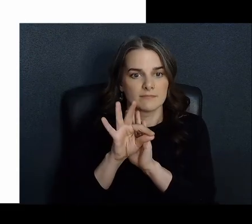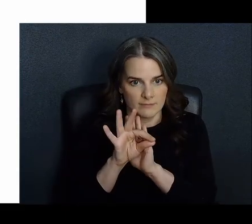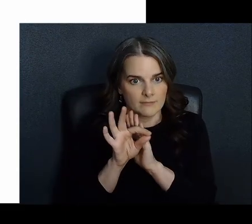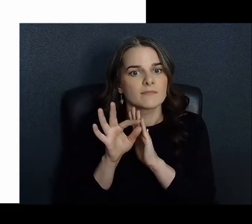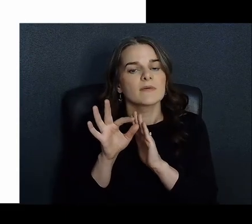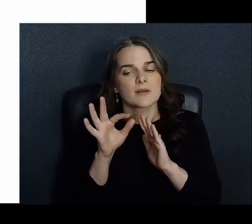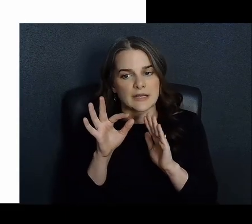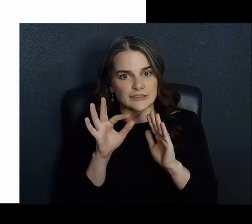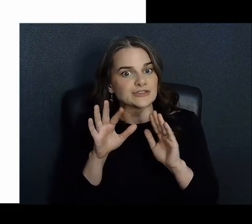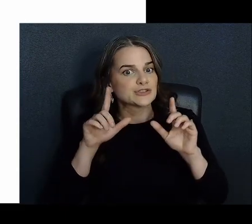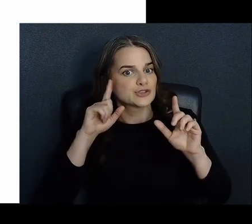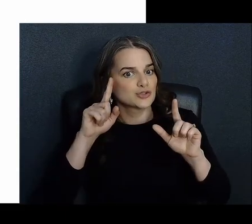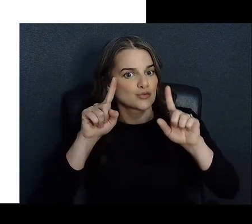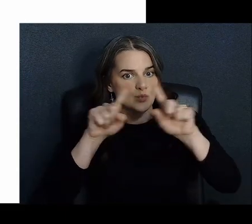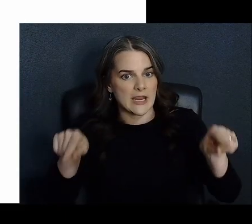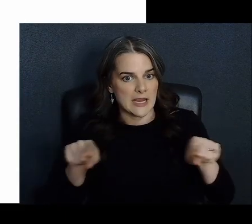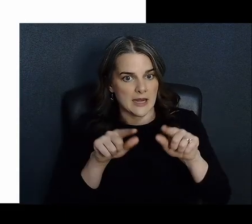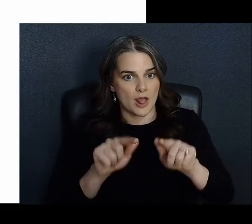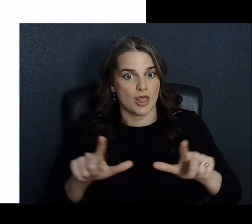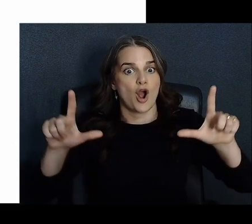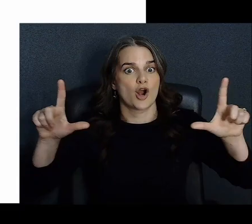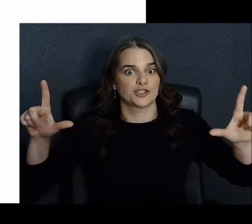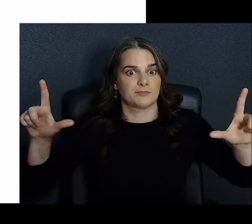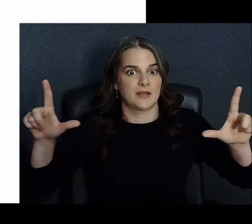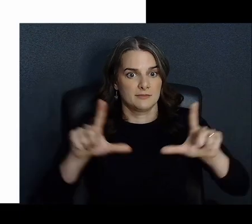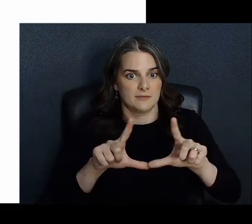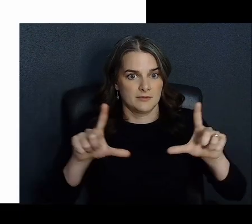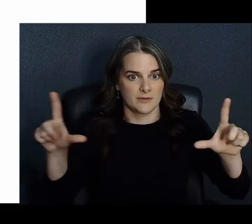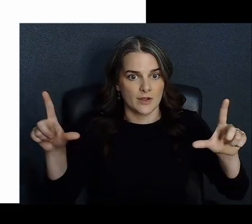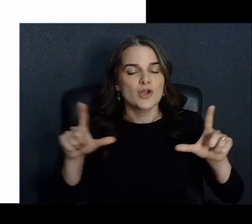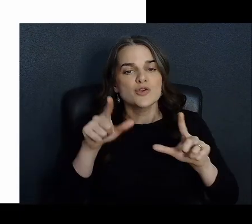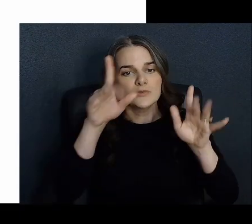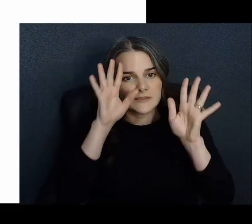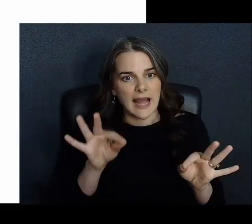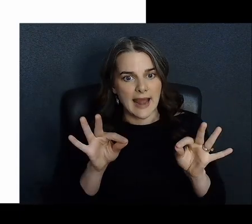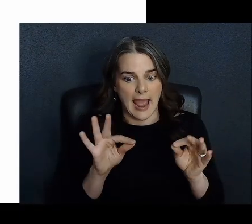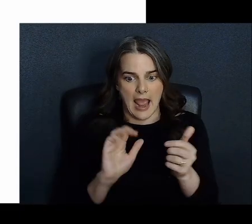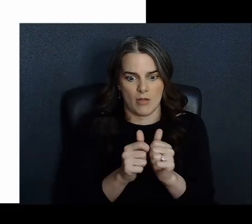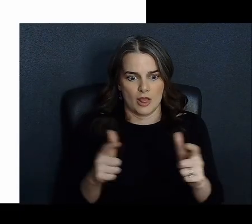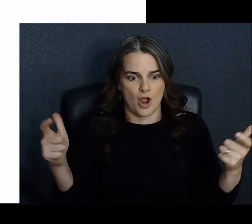You can also choose how the enlargement goes, whether it's just a magnifying glass that follows the cursor,